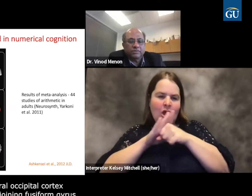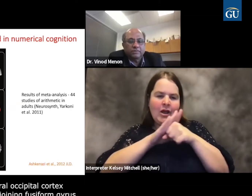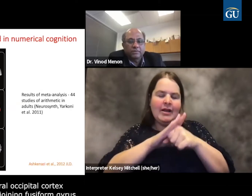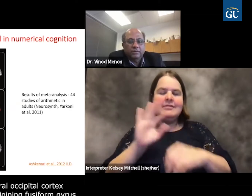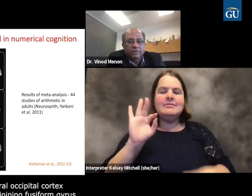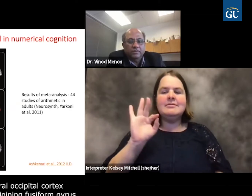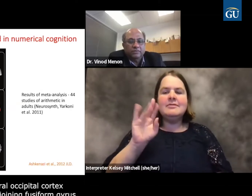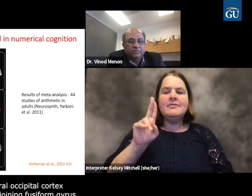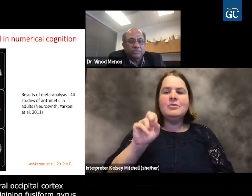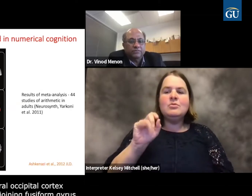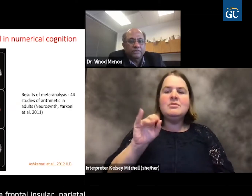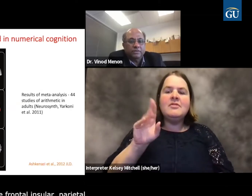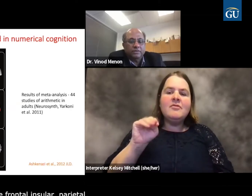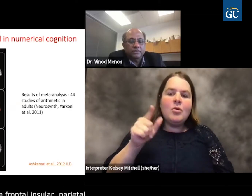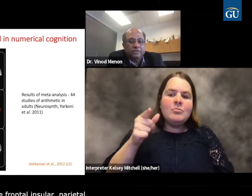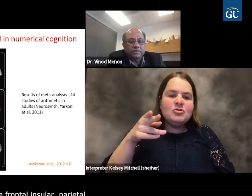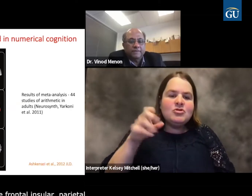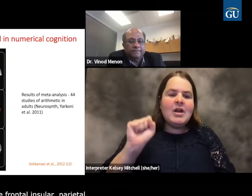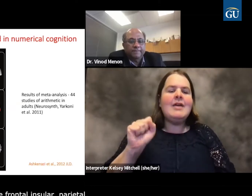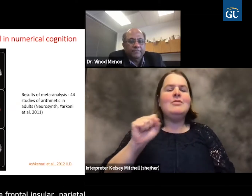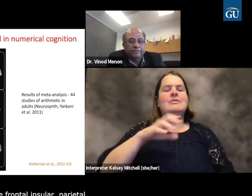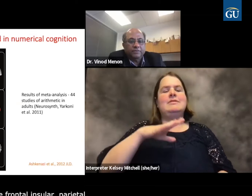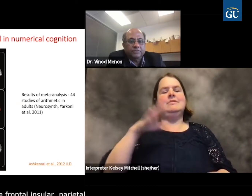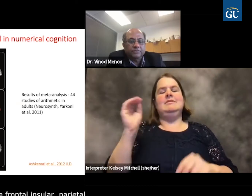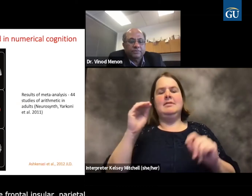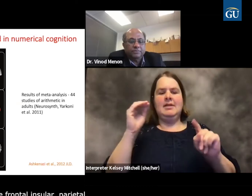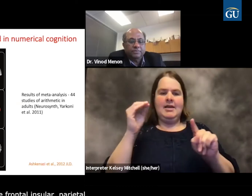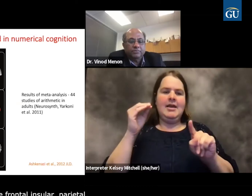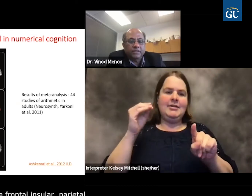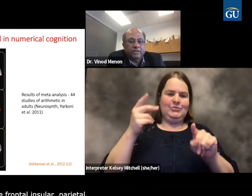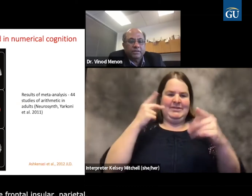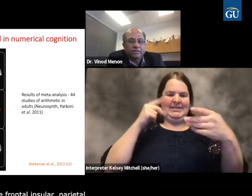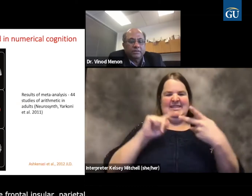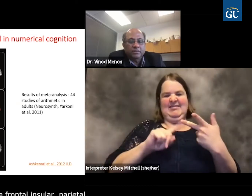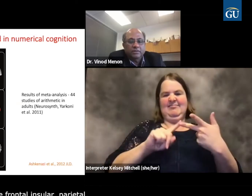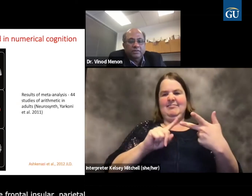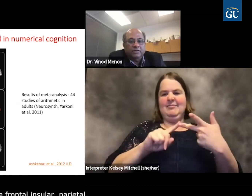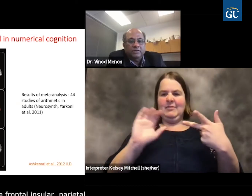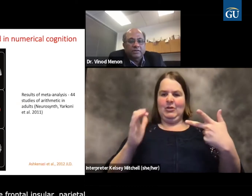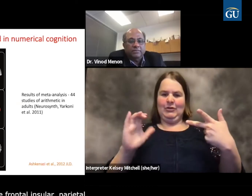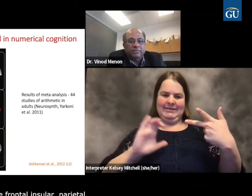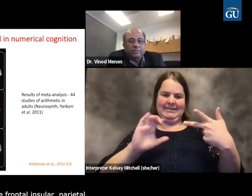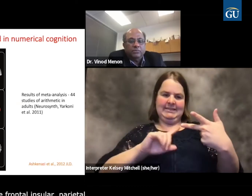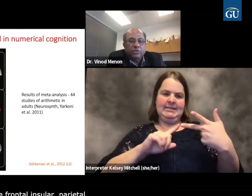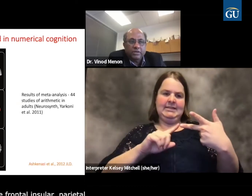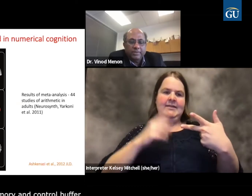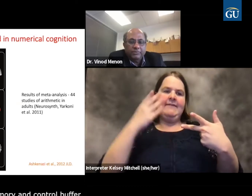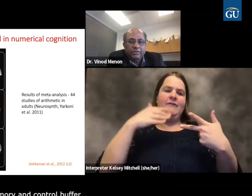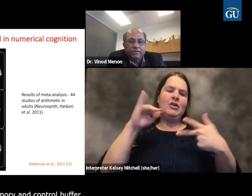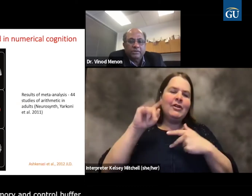fusiform gyrus and this whole frontal